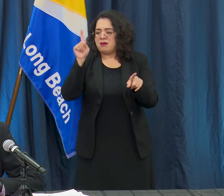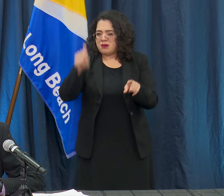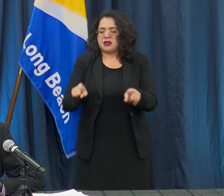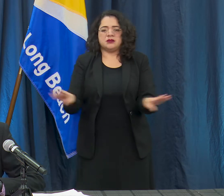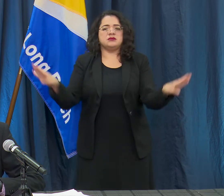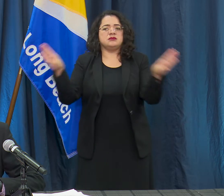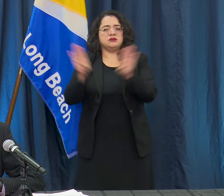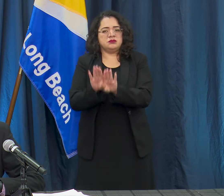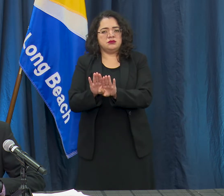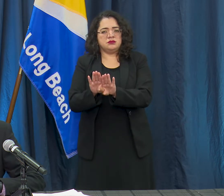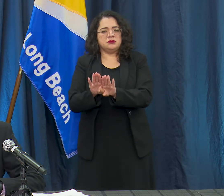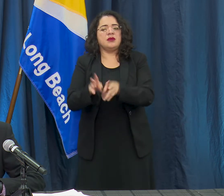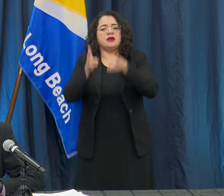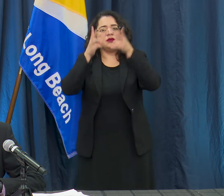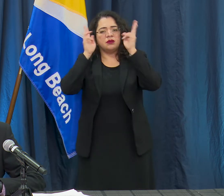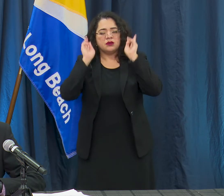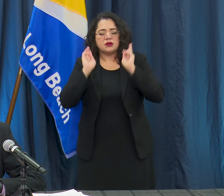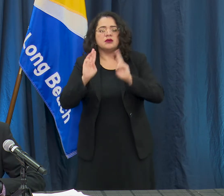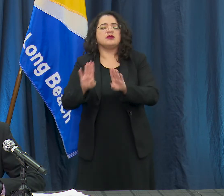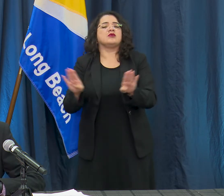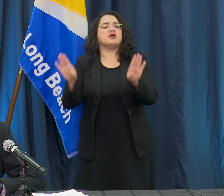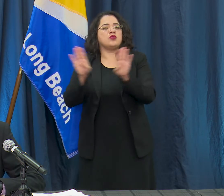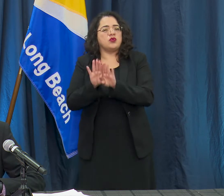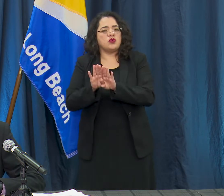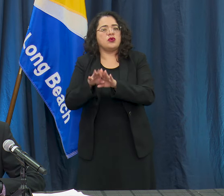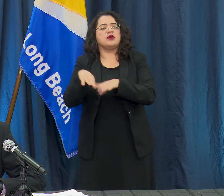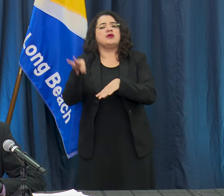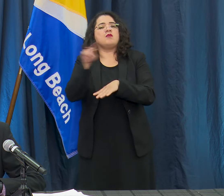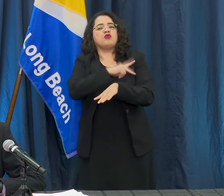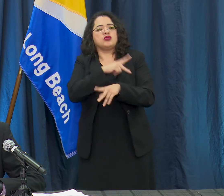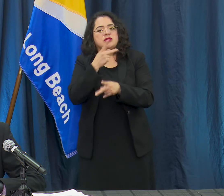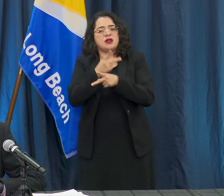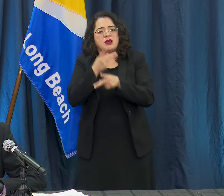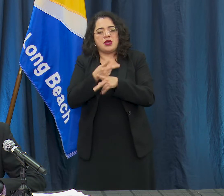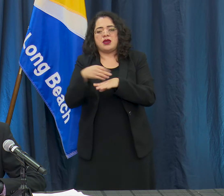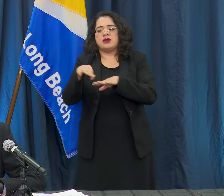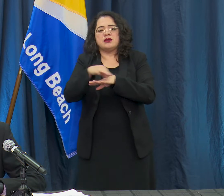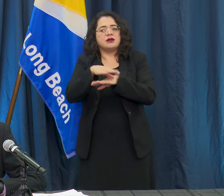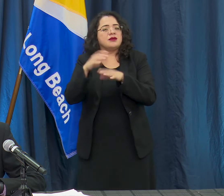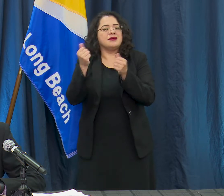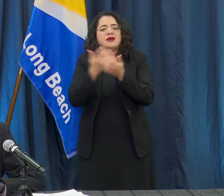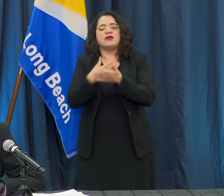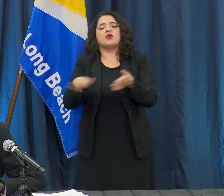be safe, to do the right thing, to wash our hands constantly, to wear face